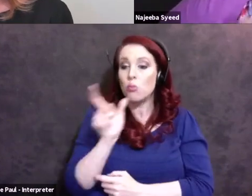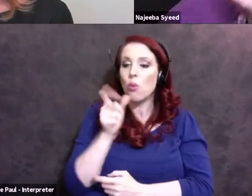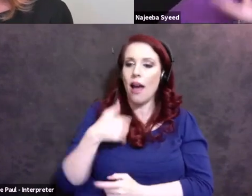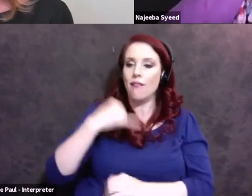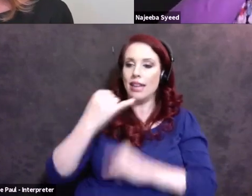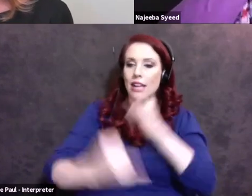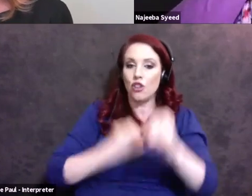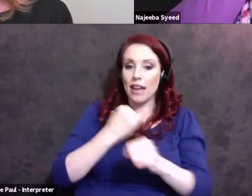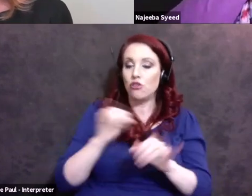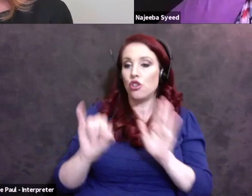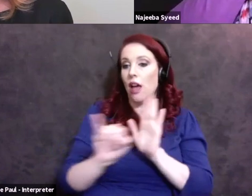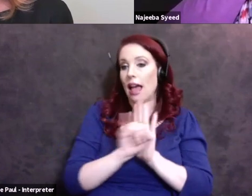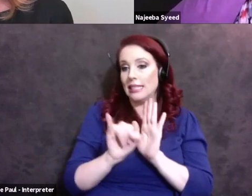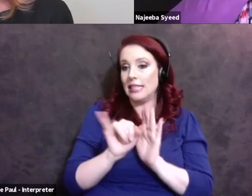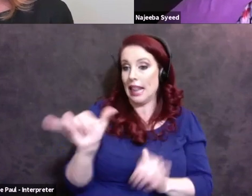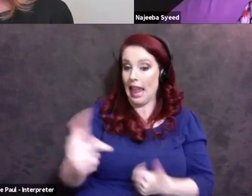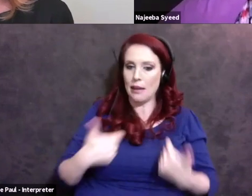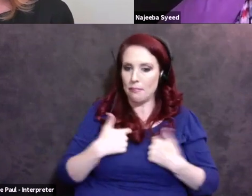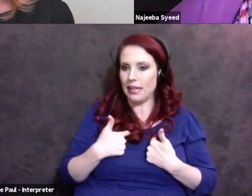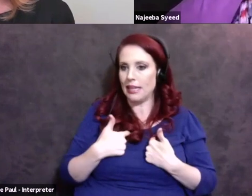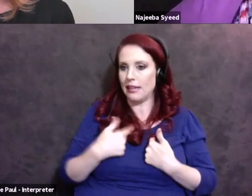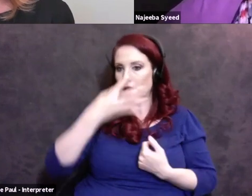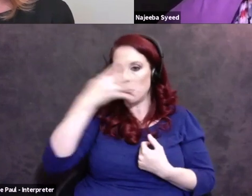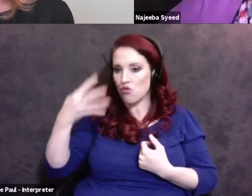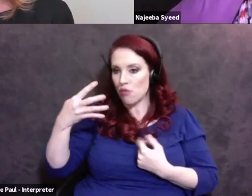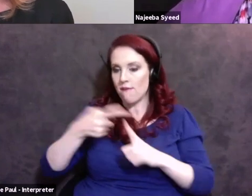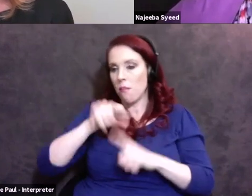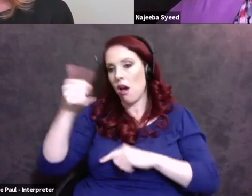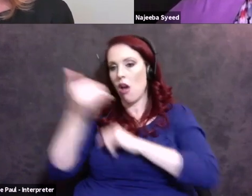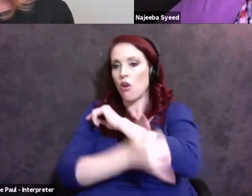such as myself, someone that, you know, immigrated from another country, that sometimes when